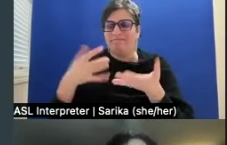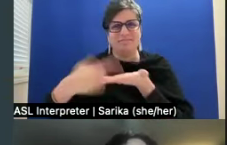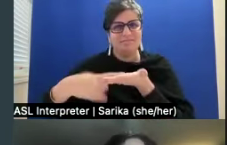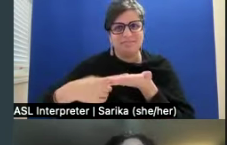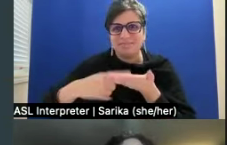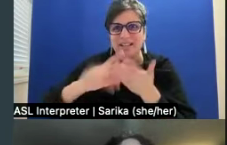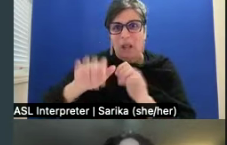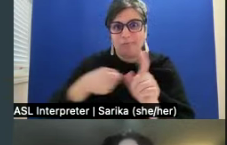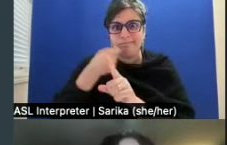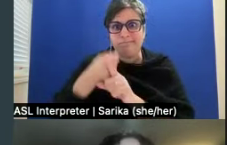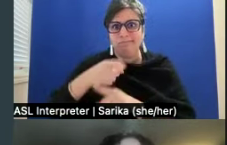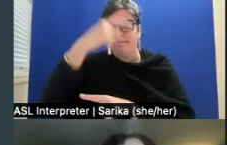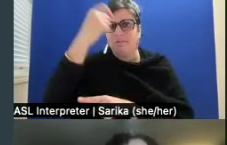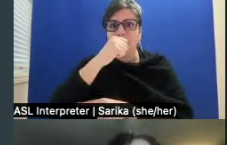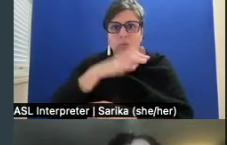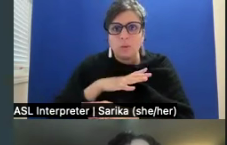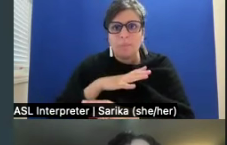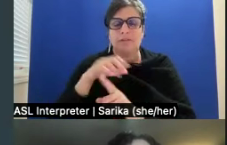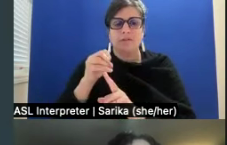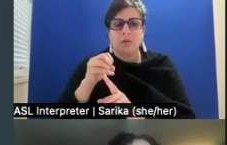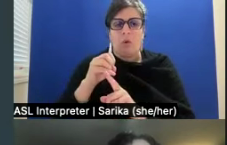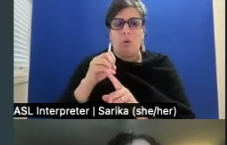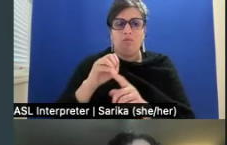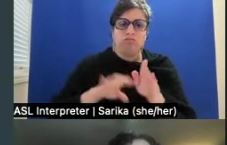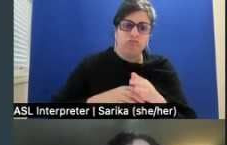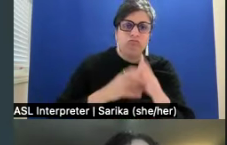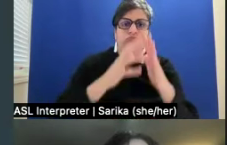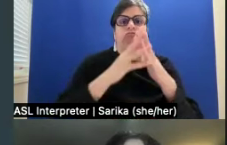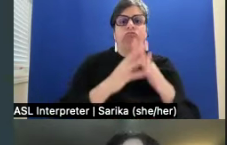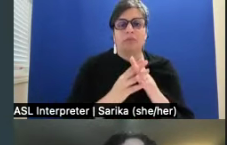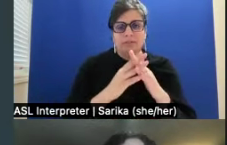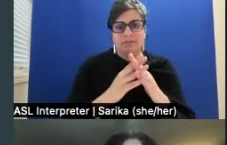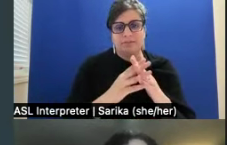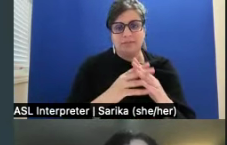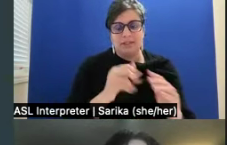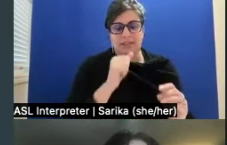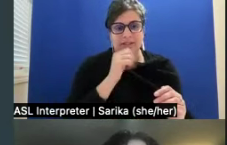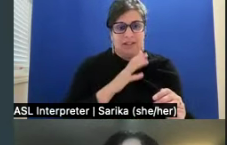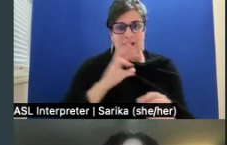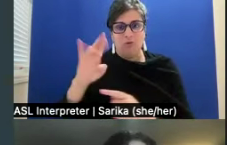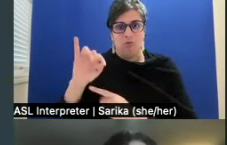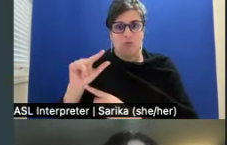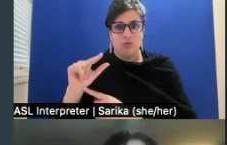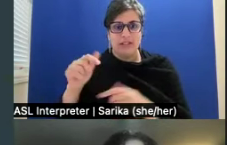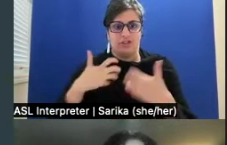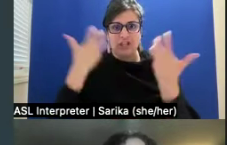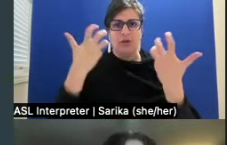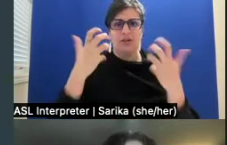So we created a, ladies ring shout out, which we think of as kind of like a quality of life performance, project,